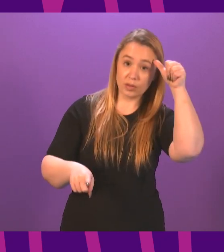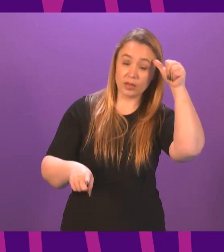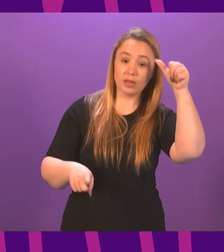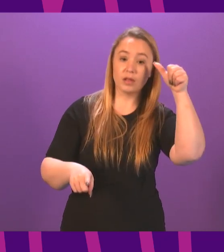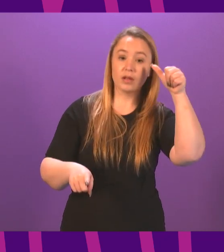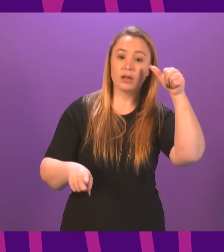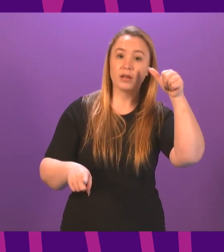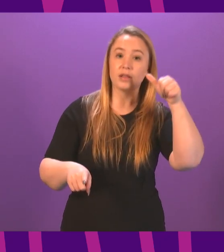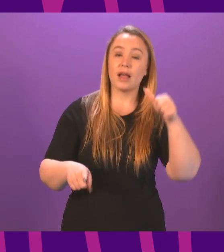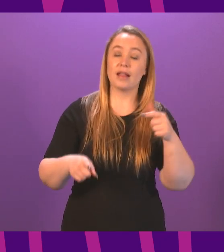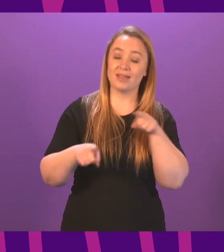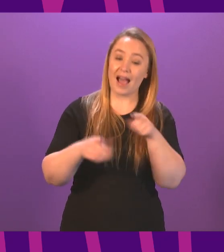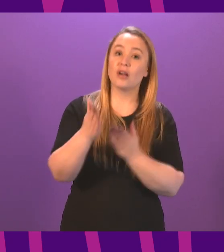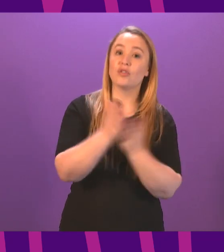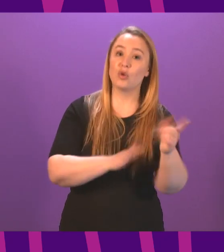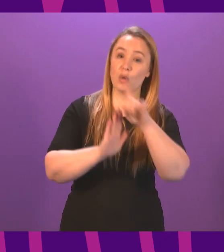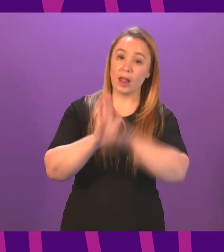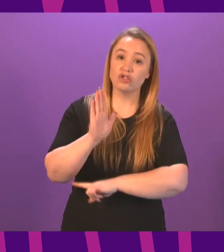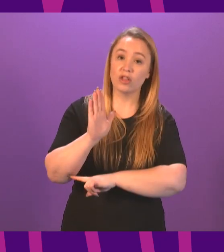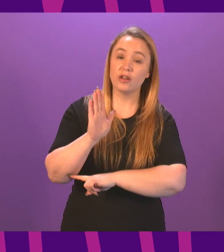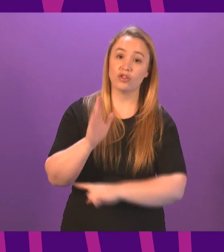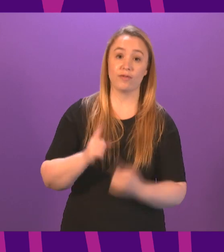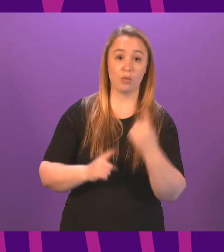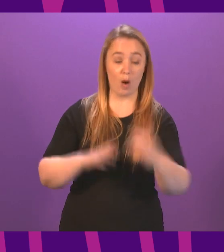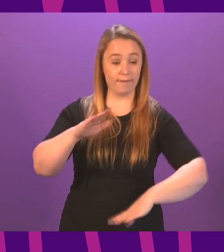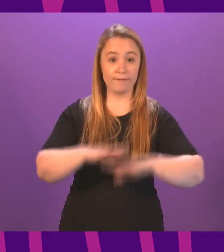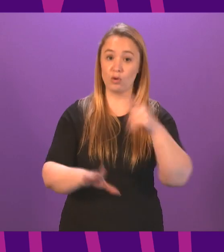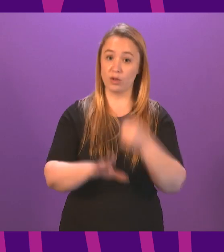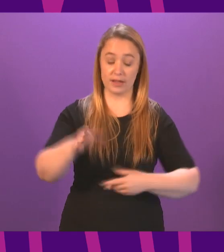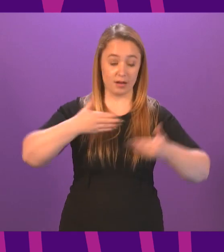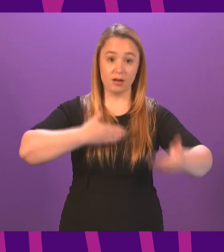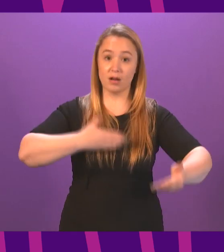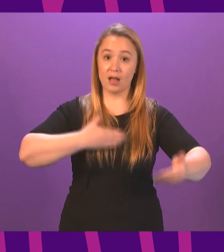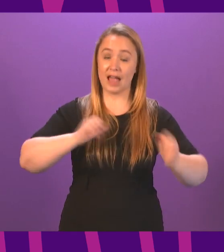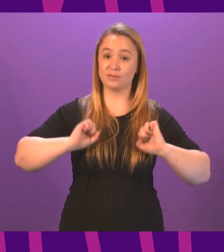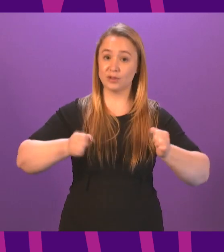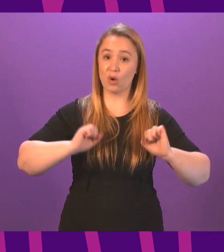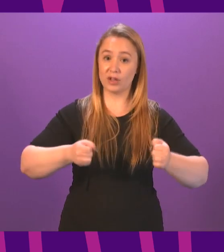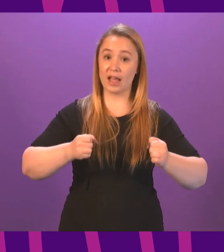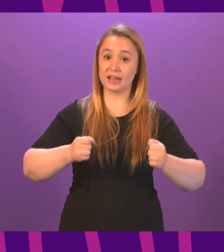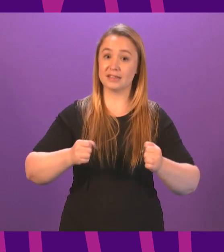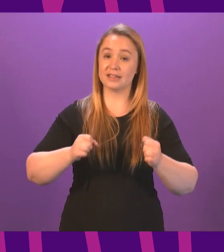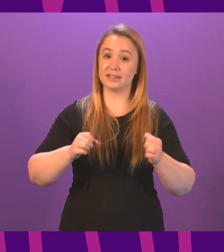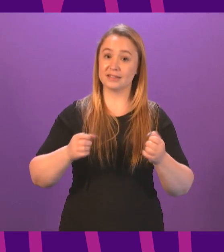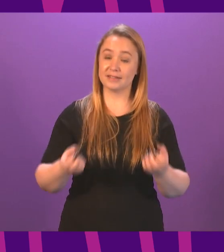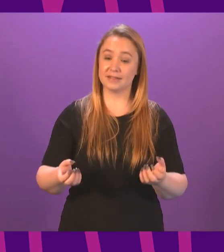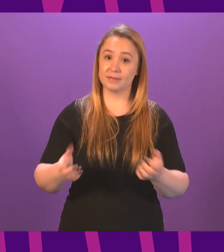a full-year period. We are not able to withdraw eligibility in year. We will take decisions